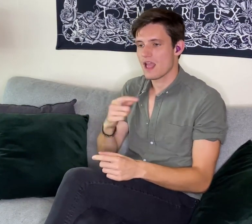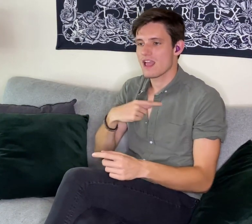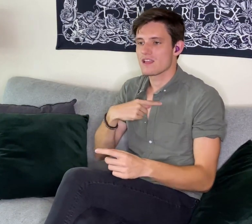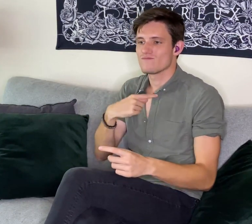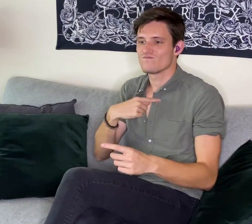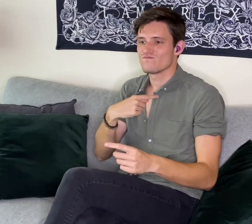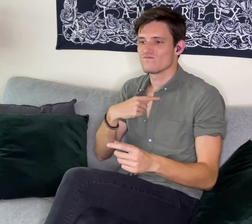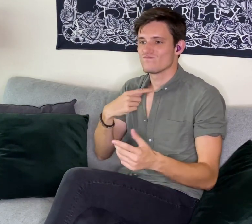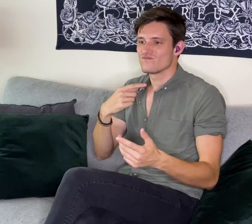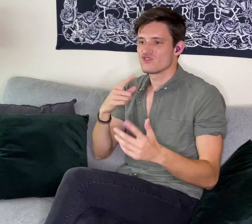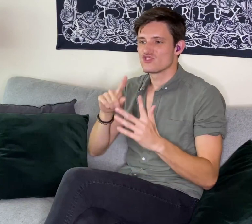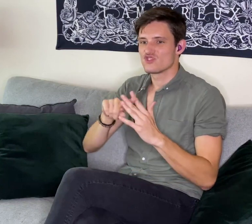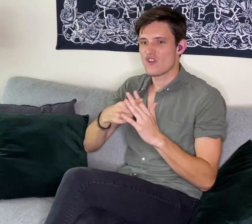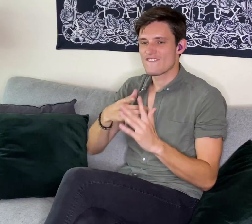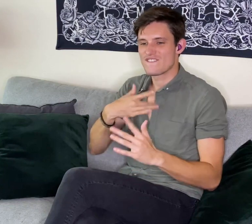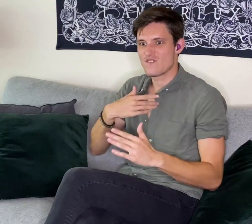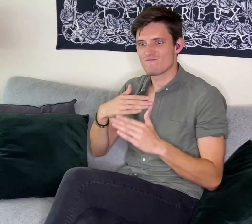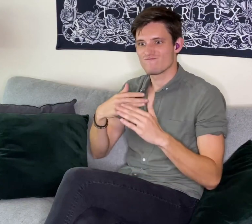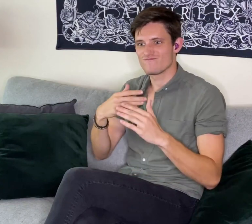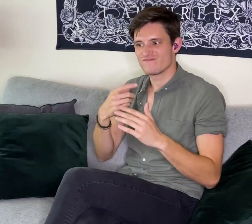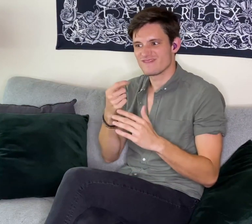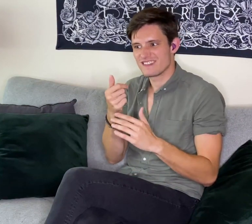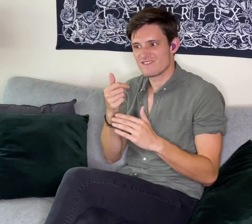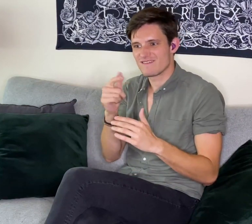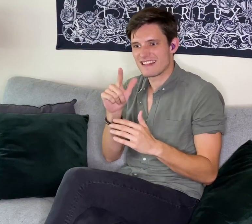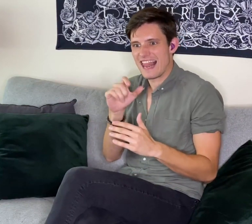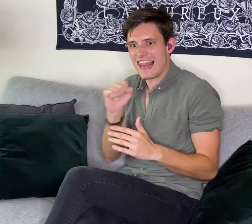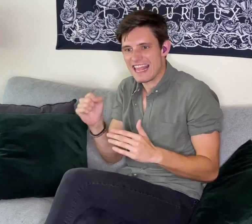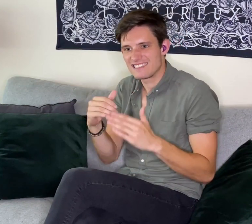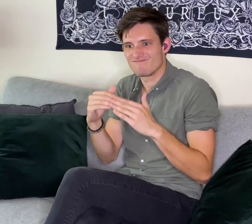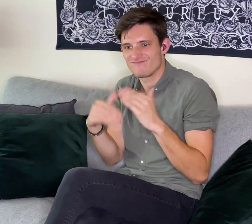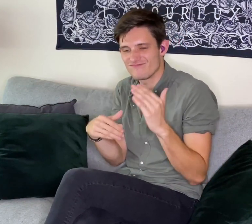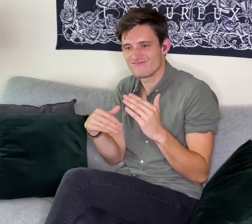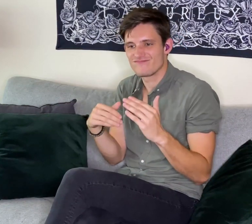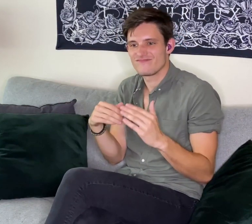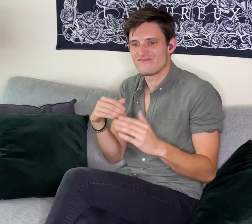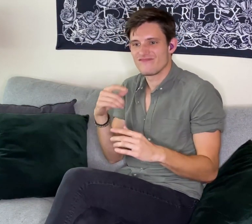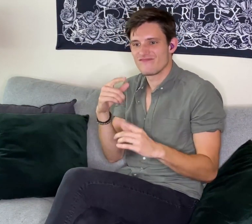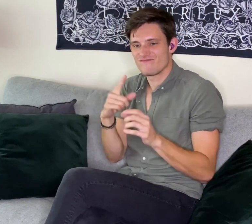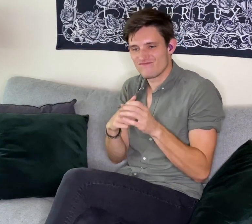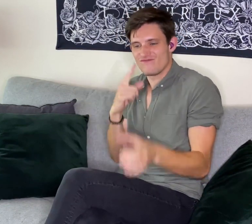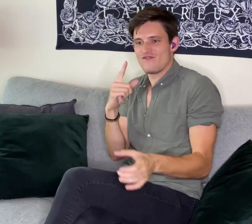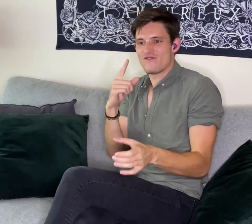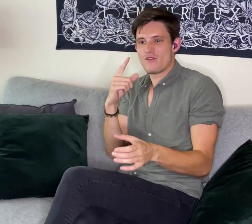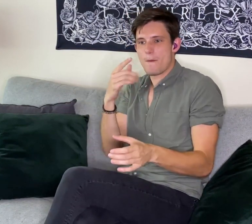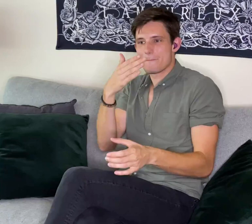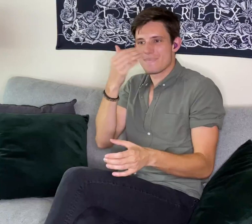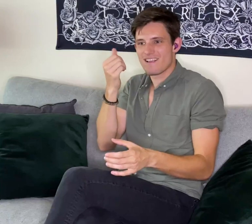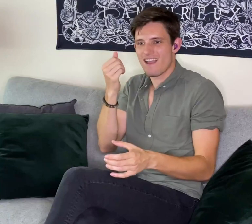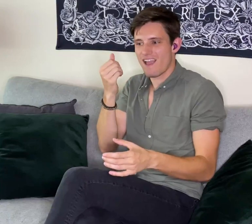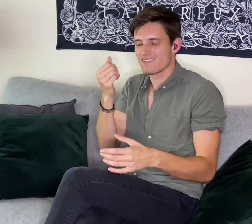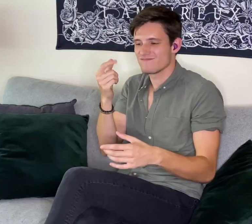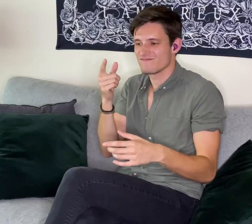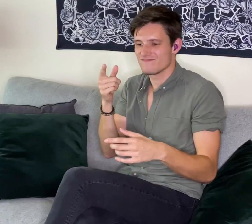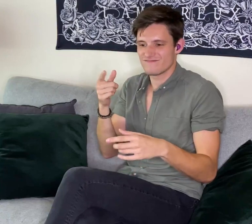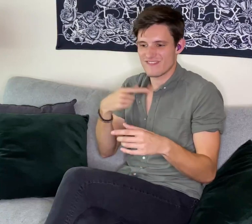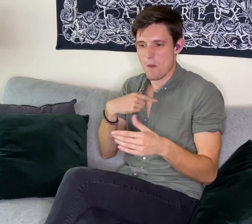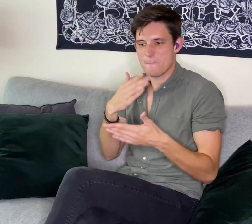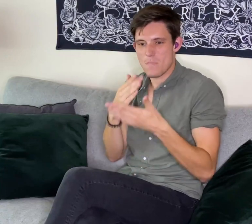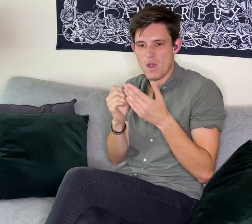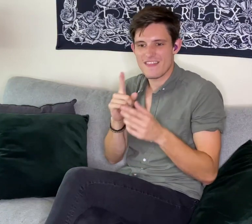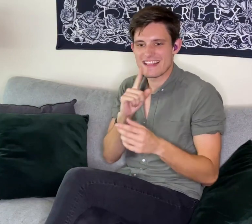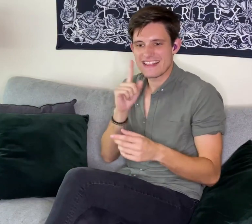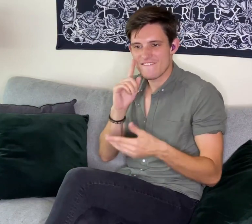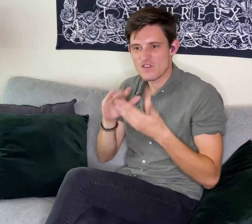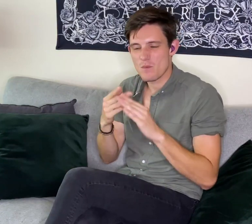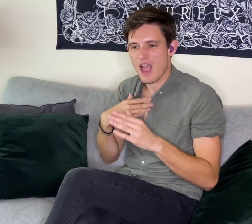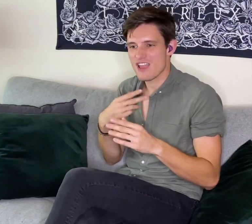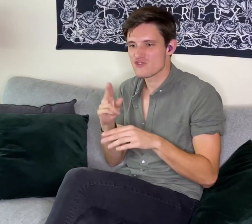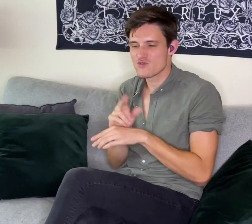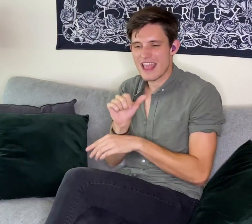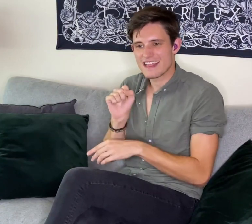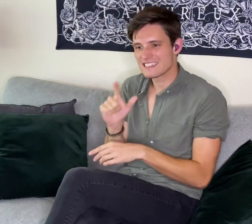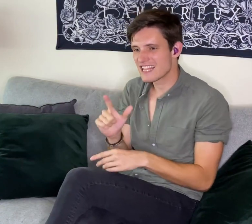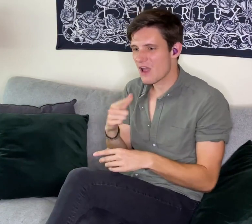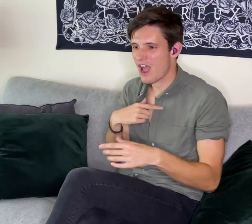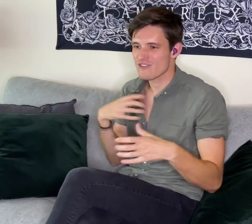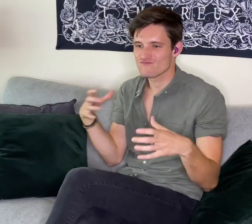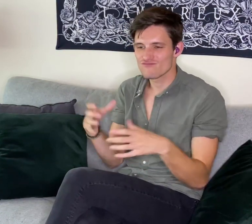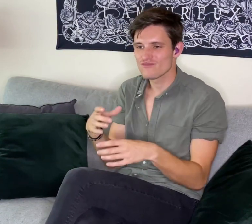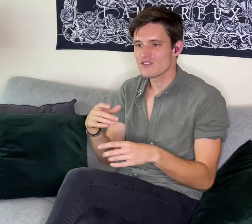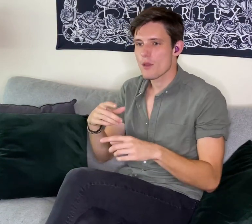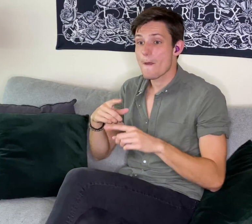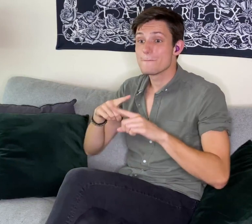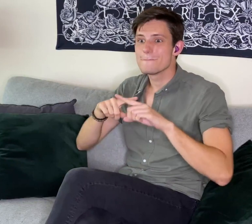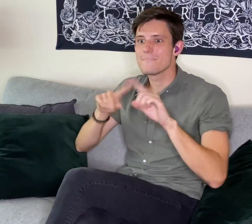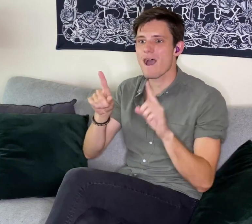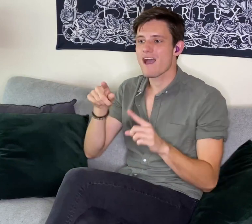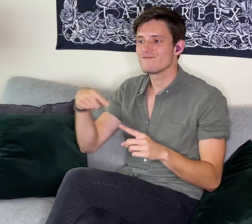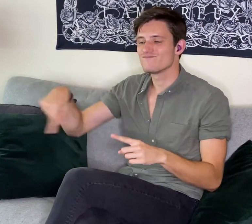I briefly started to feel less like a fraud - until they